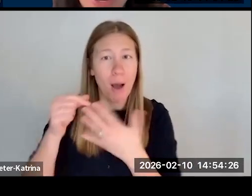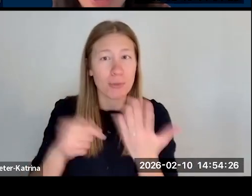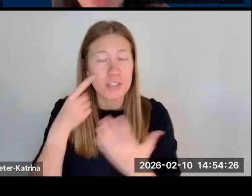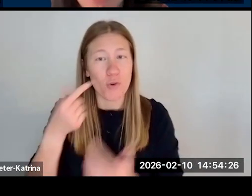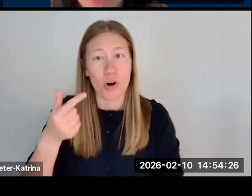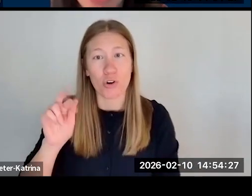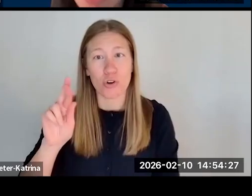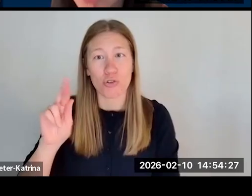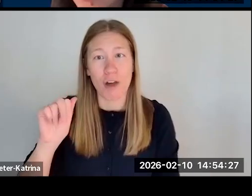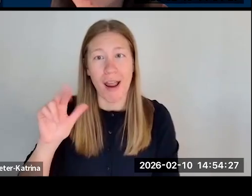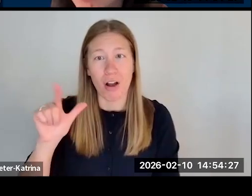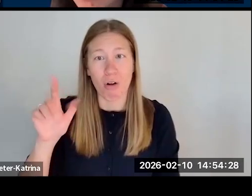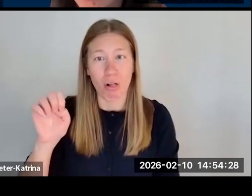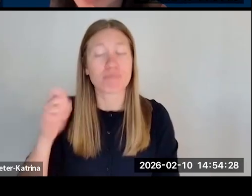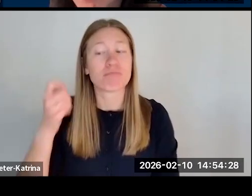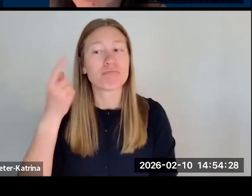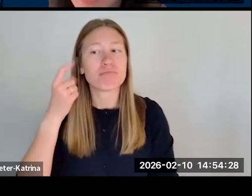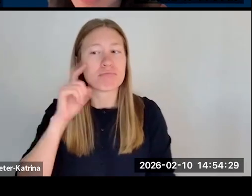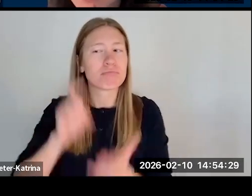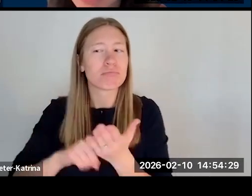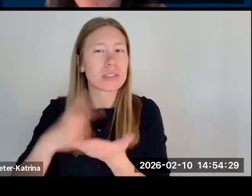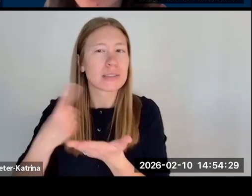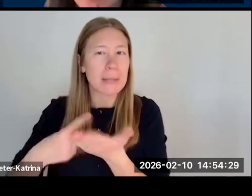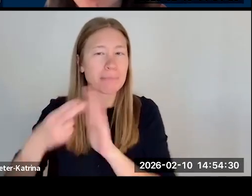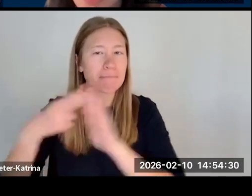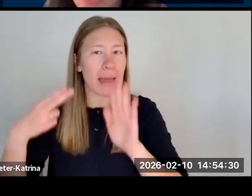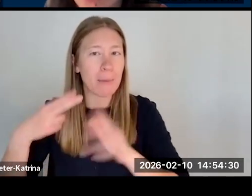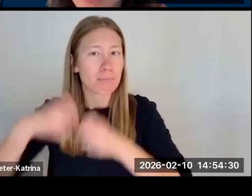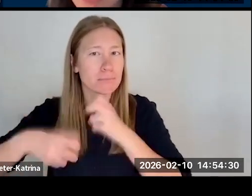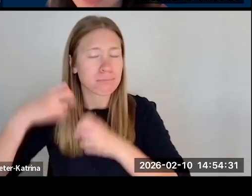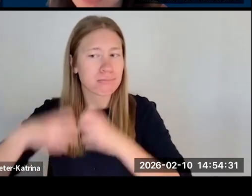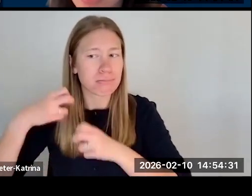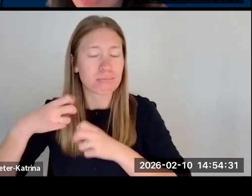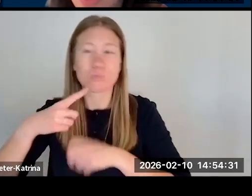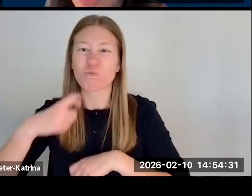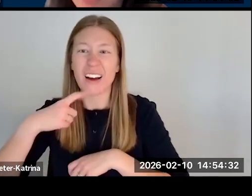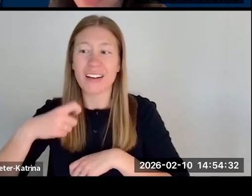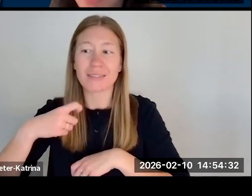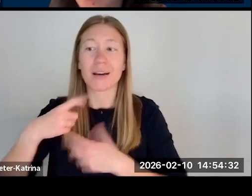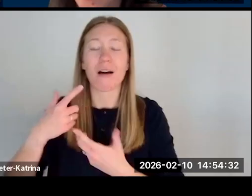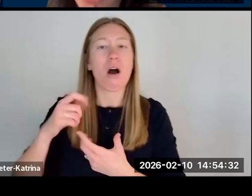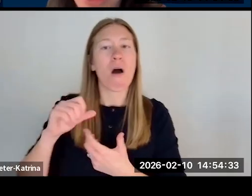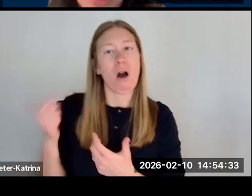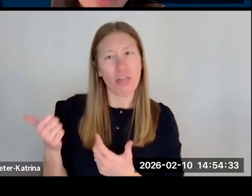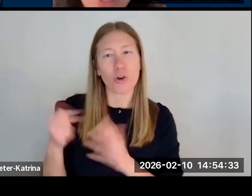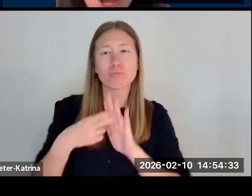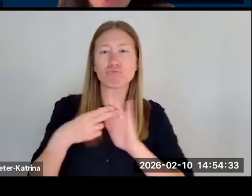as actual issues in the red and some of these are listed in yellow as like warnings